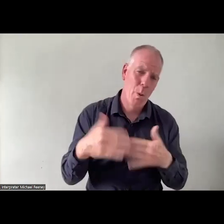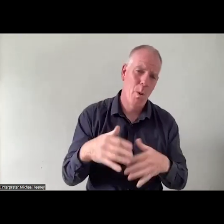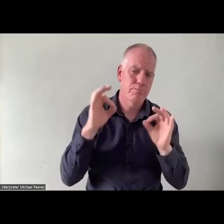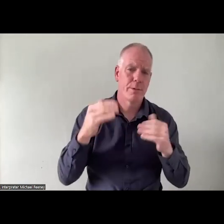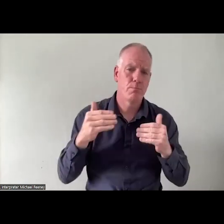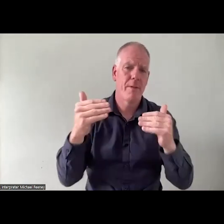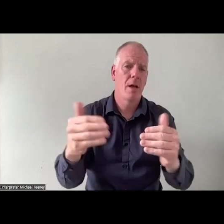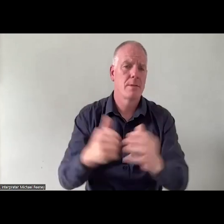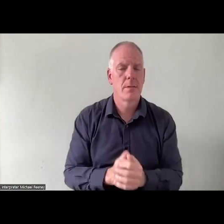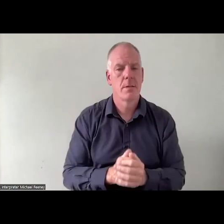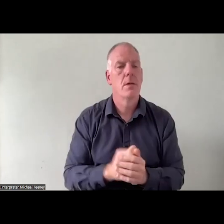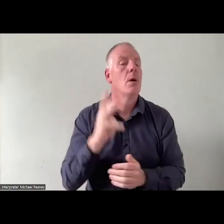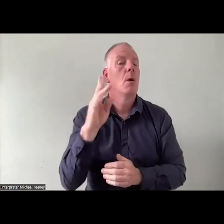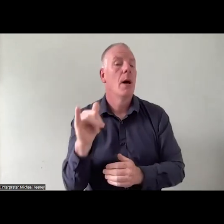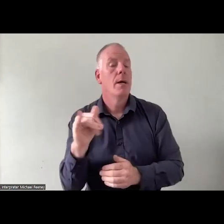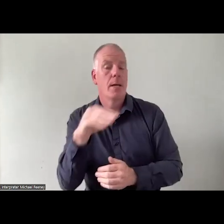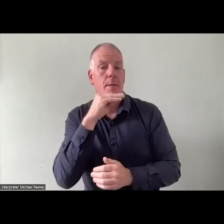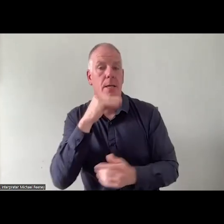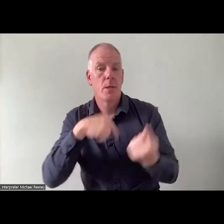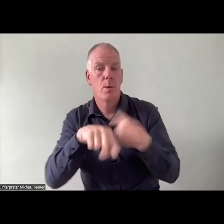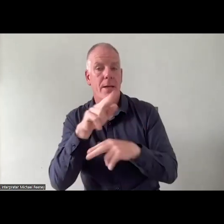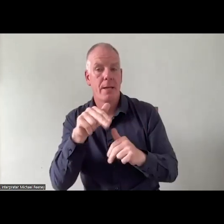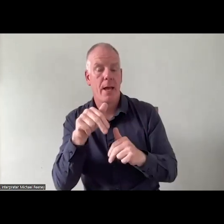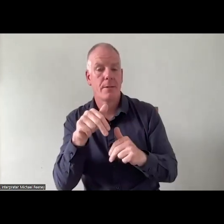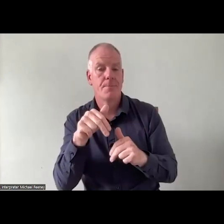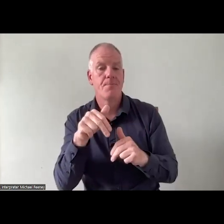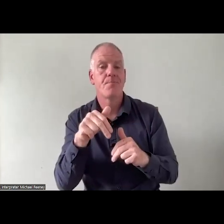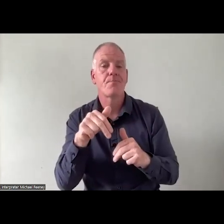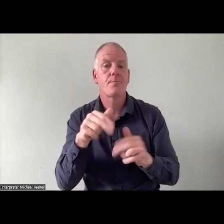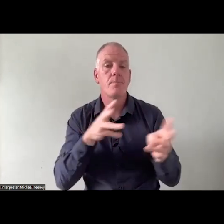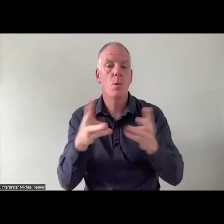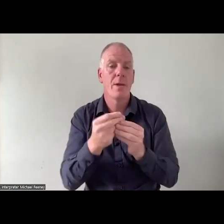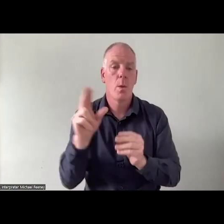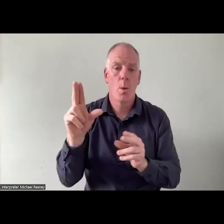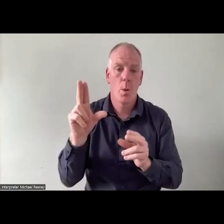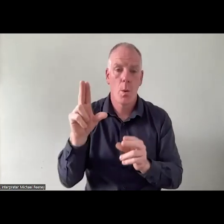because it means that we're working with the new companies, the young companies